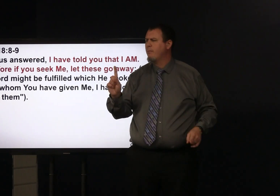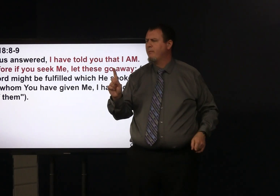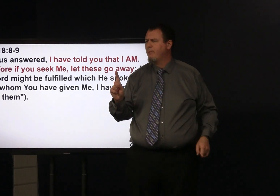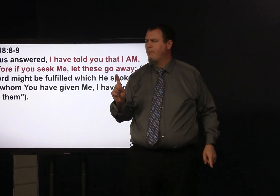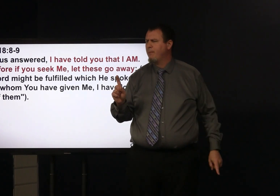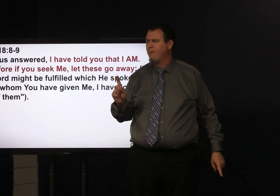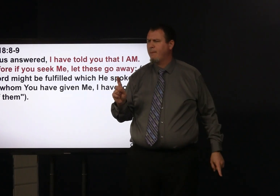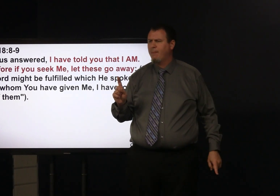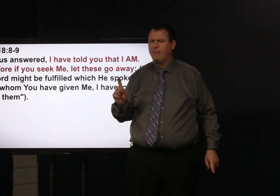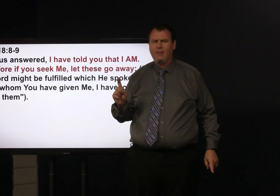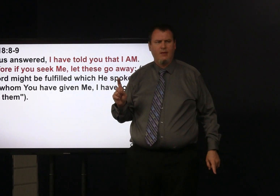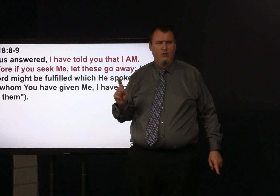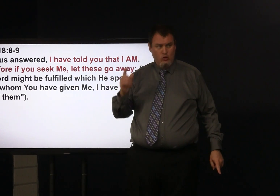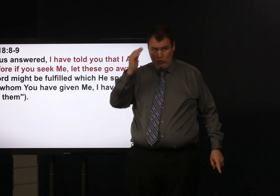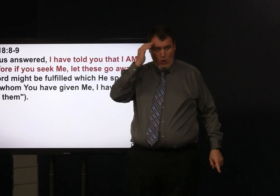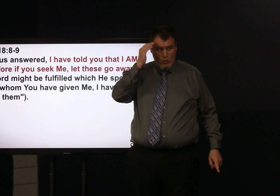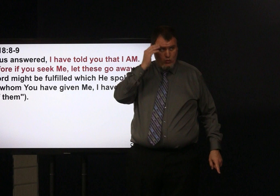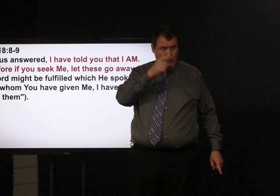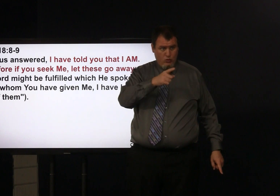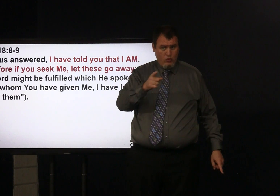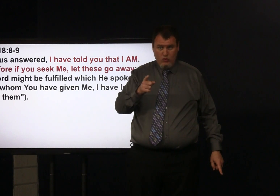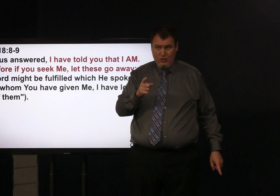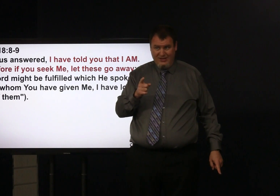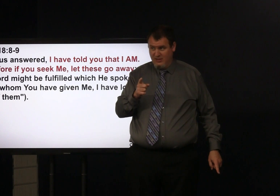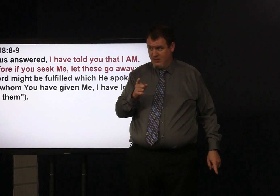where's that quote from does anyone know where that's from